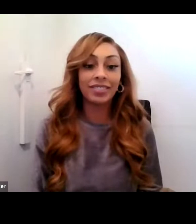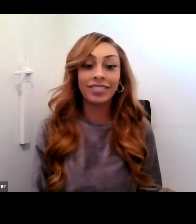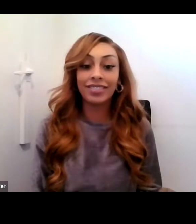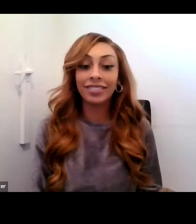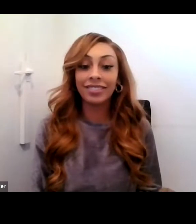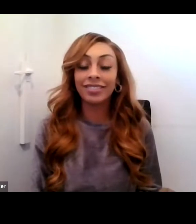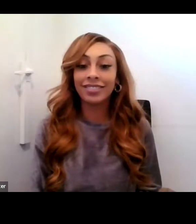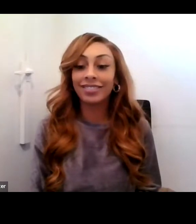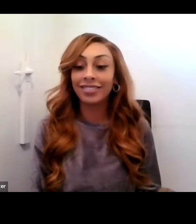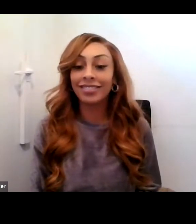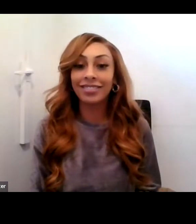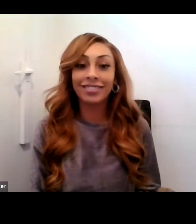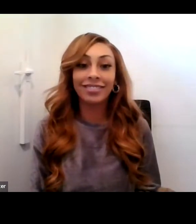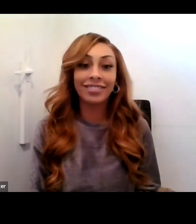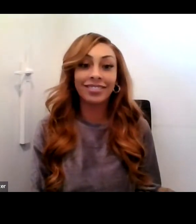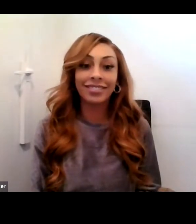or anything like that.